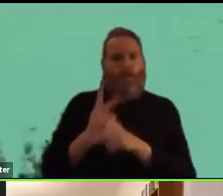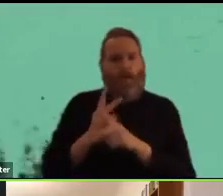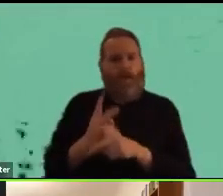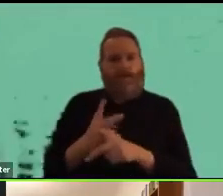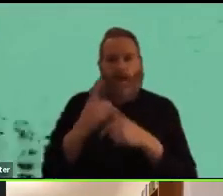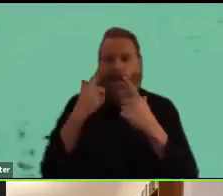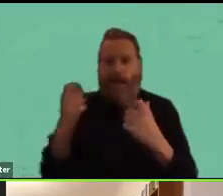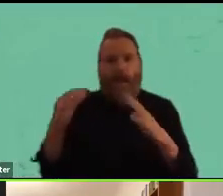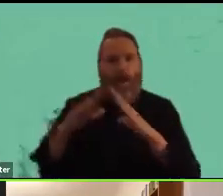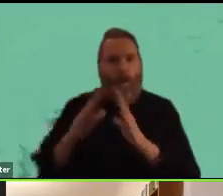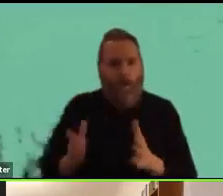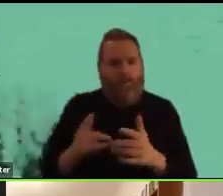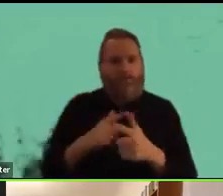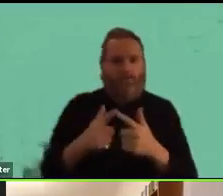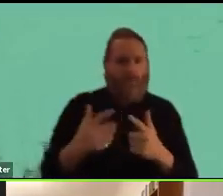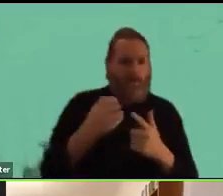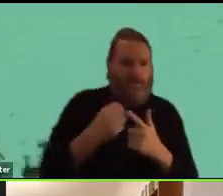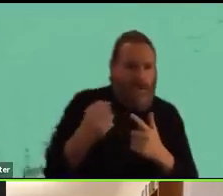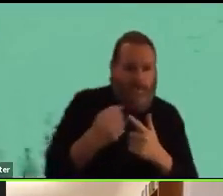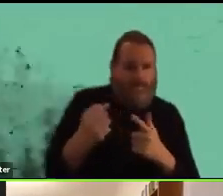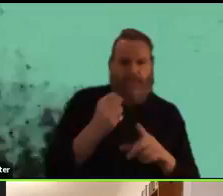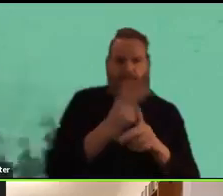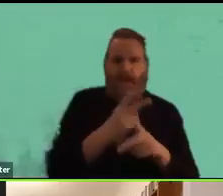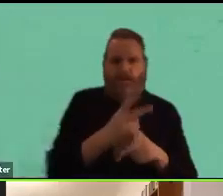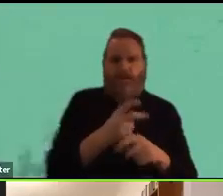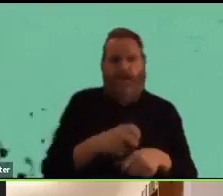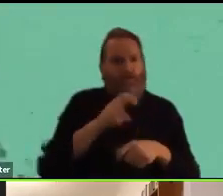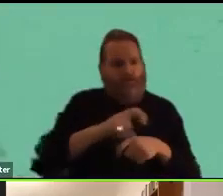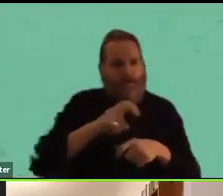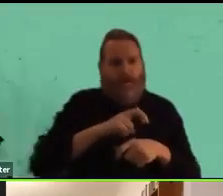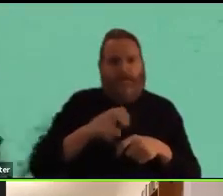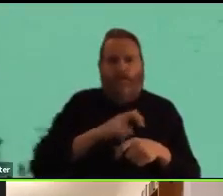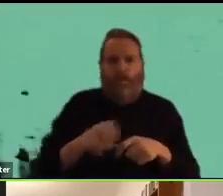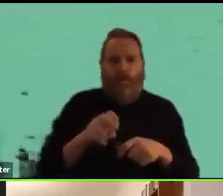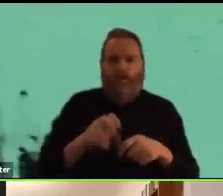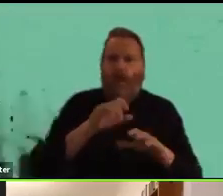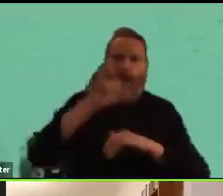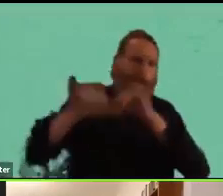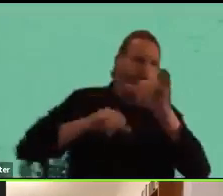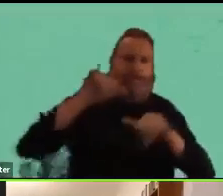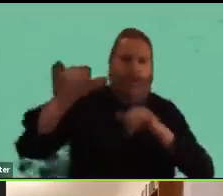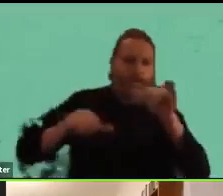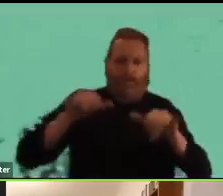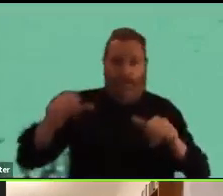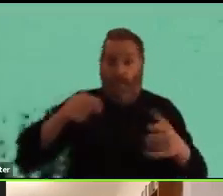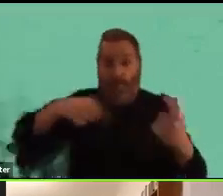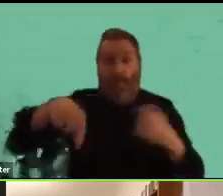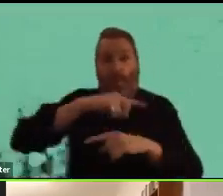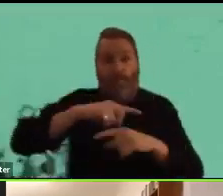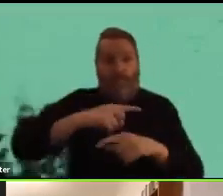the furlough scheme, the transport systems, the ports and airports, teachers, council workers,